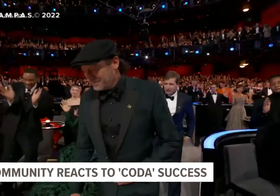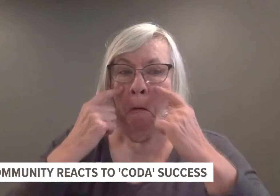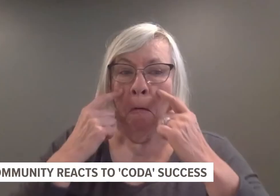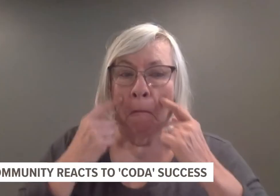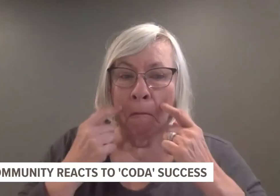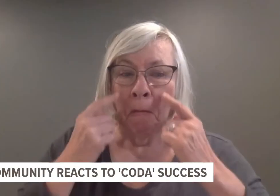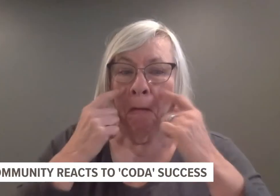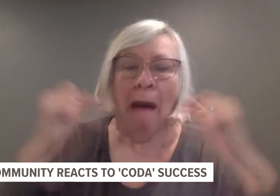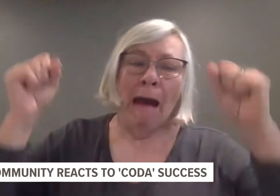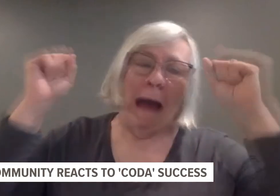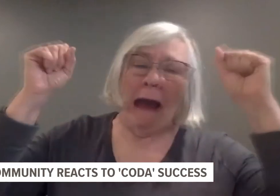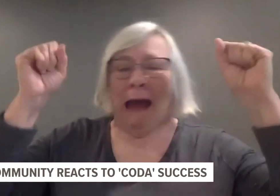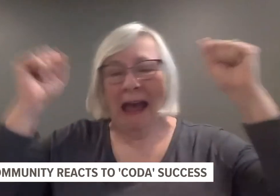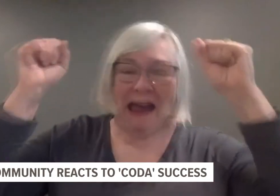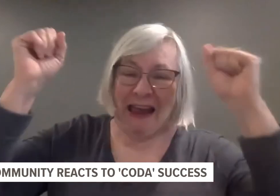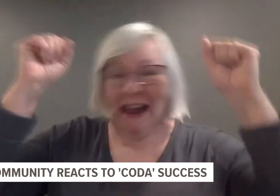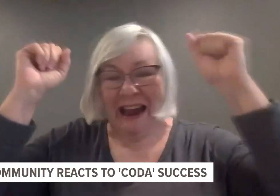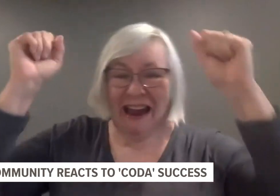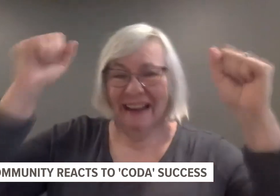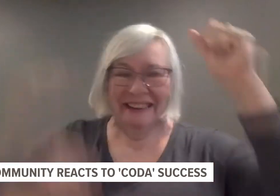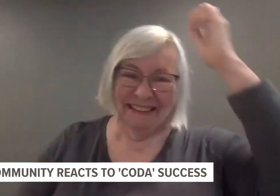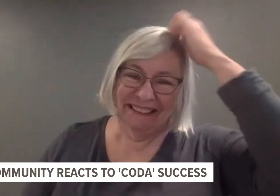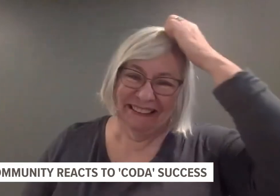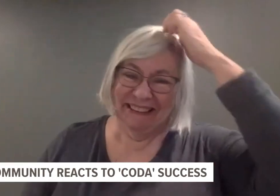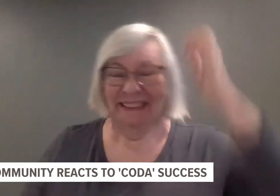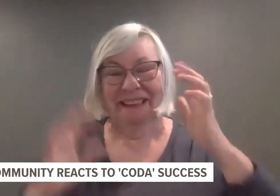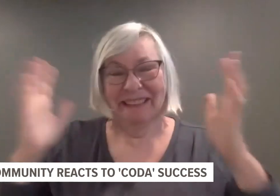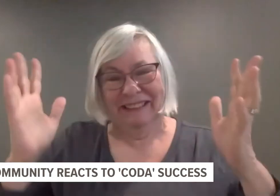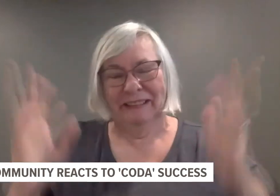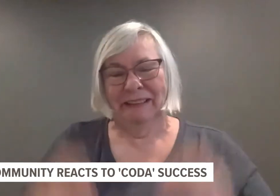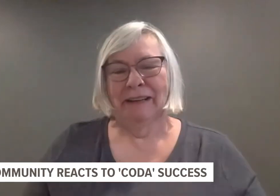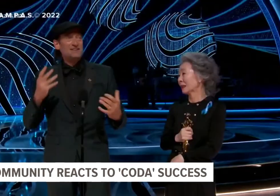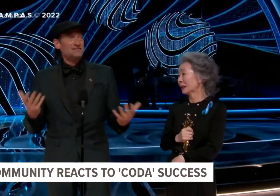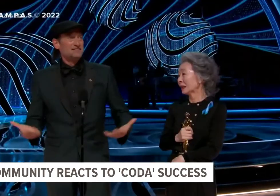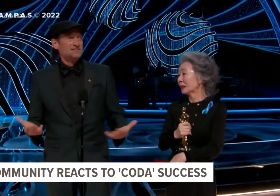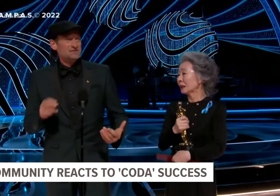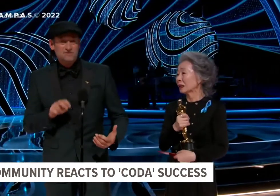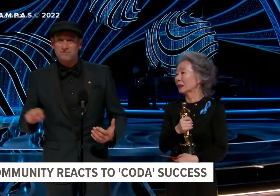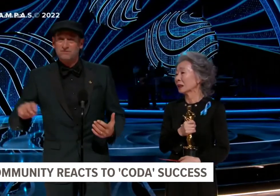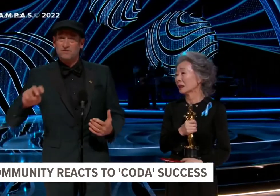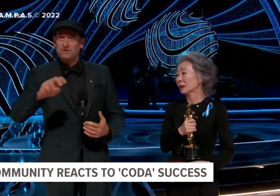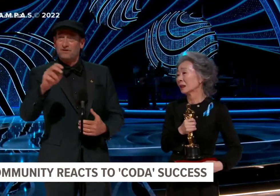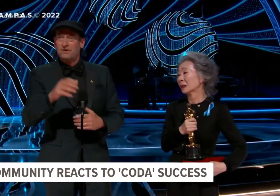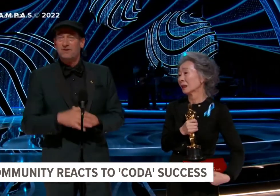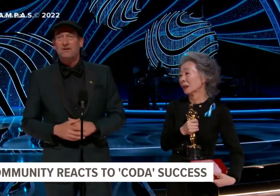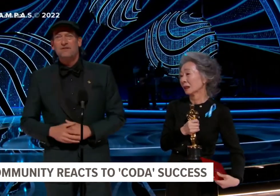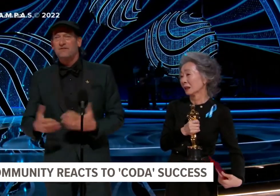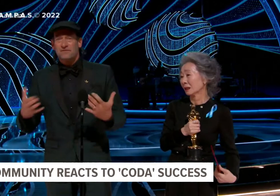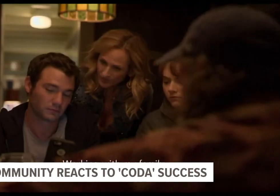emotional one for Shirley Hampton, the president of the Iowa Association of the Deaf reflected on the fact it's